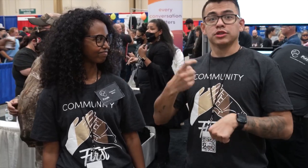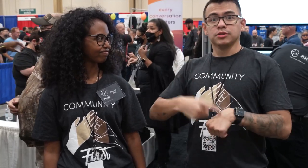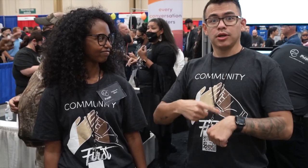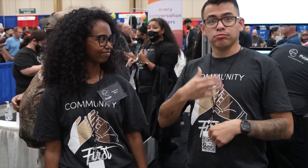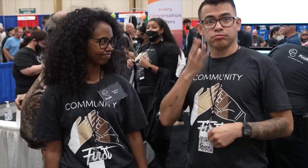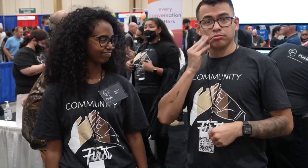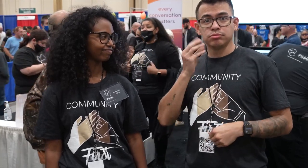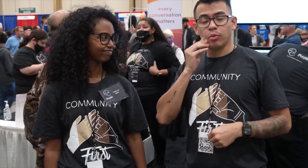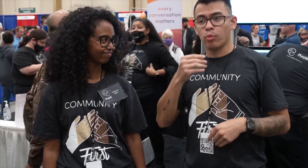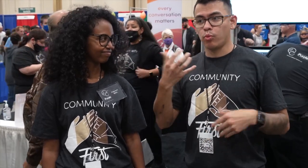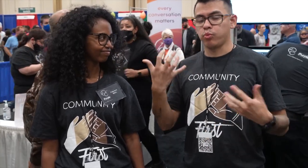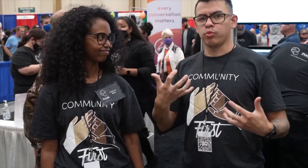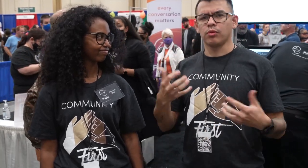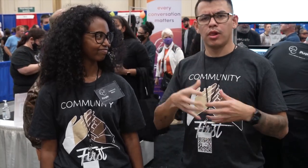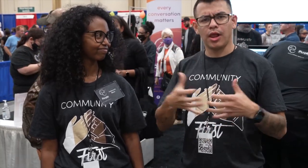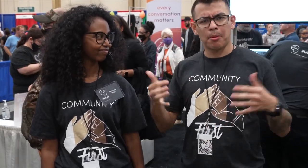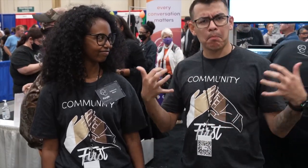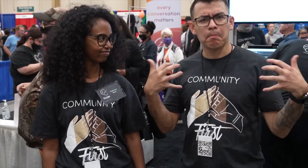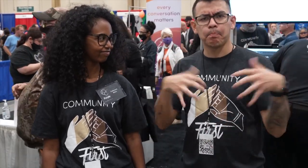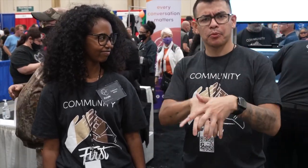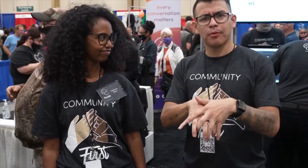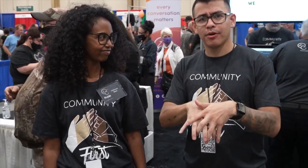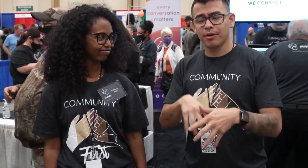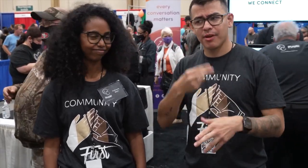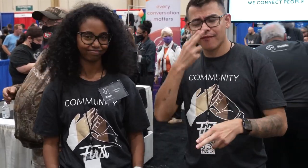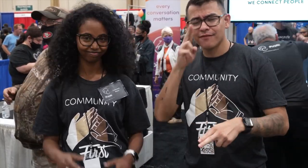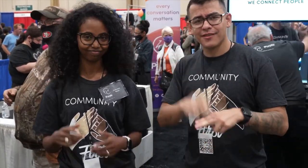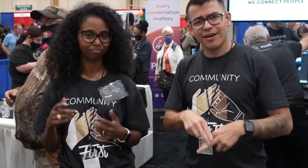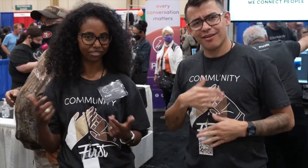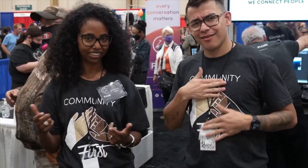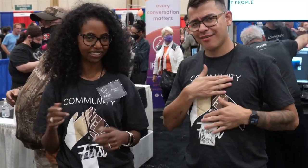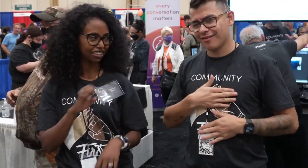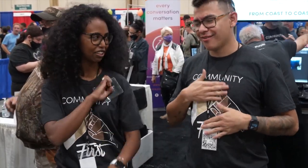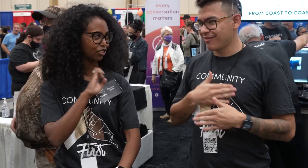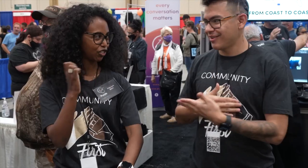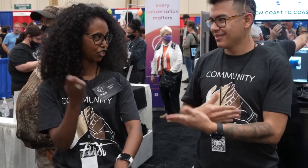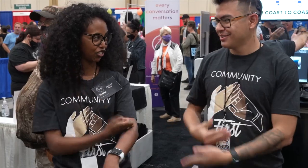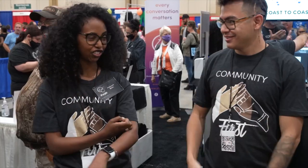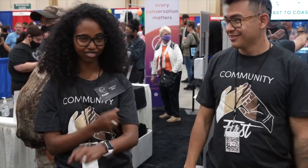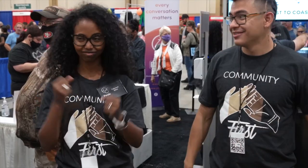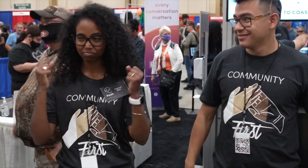This event is packed and it’s so fun! Big energy!